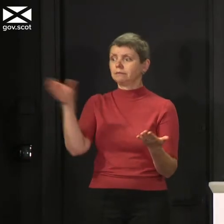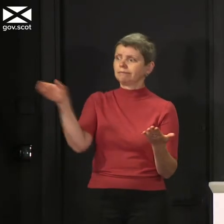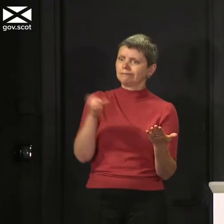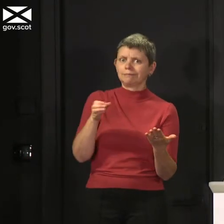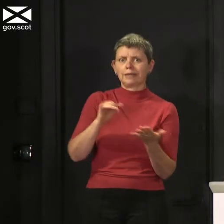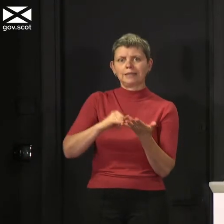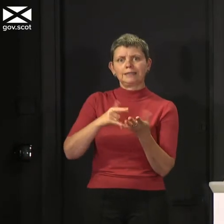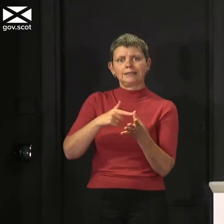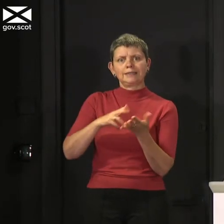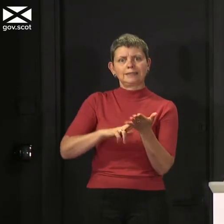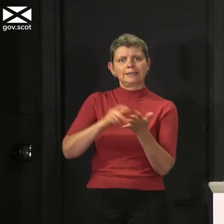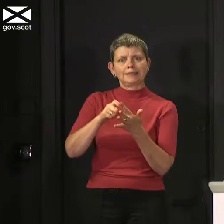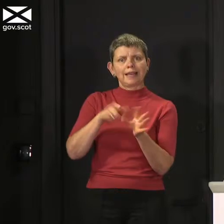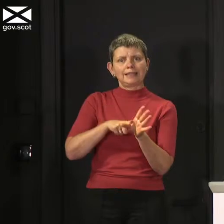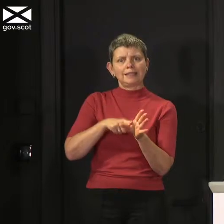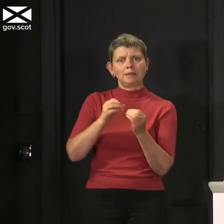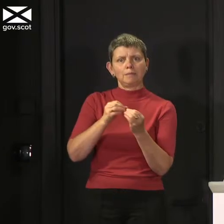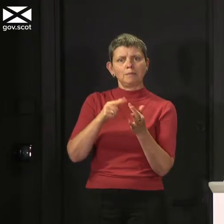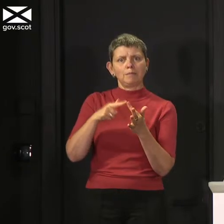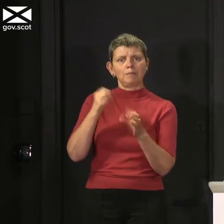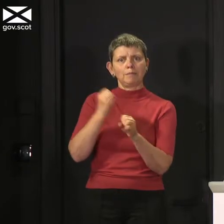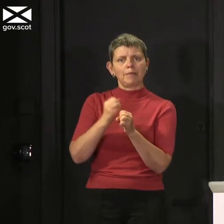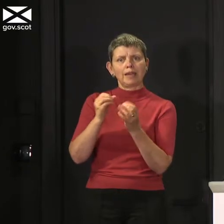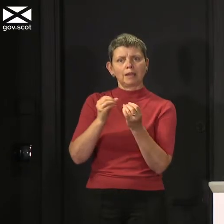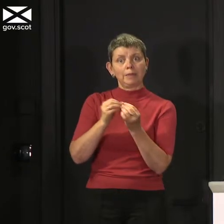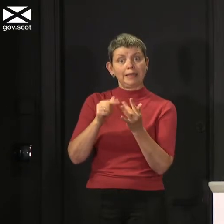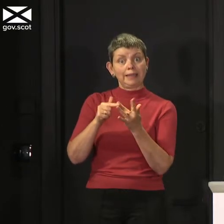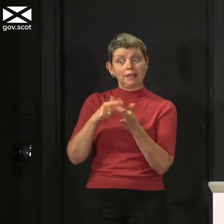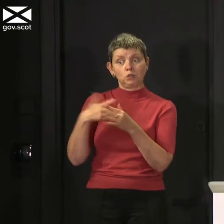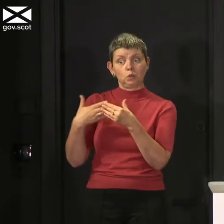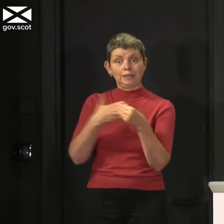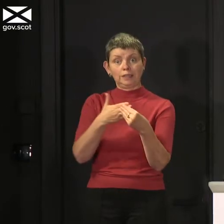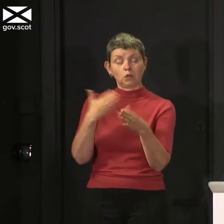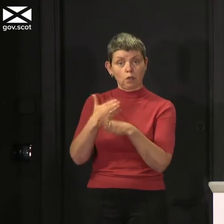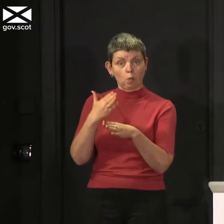are looking to and we want that done on as quick a time scale as possible. We will formally